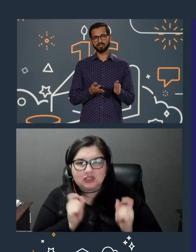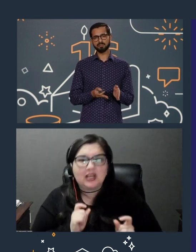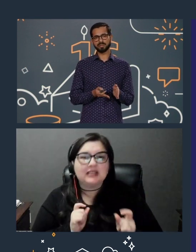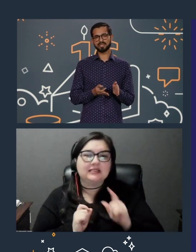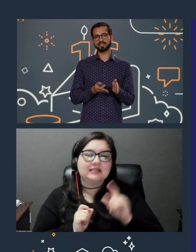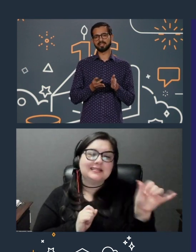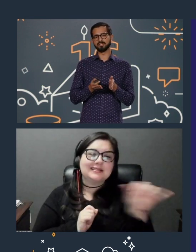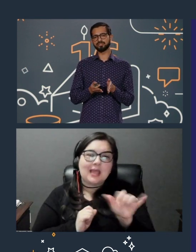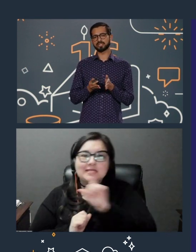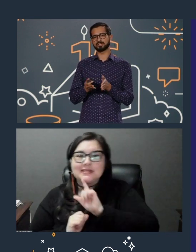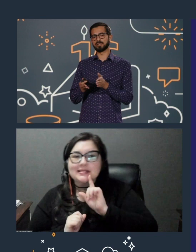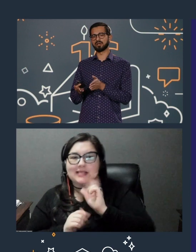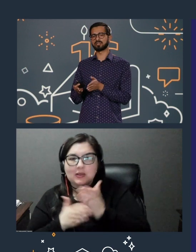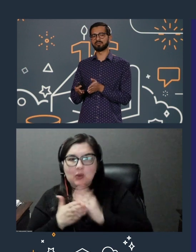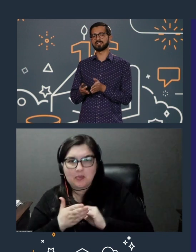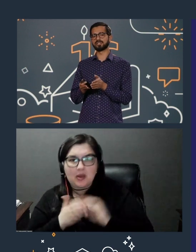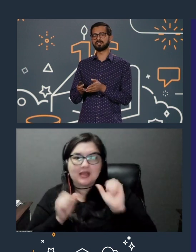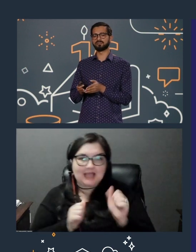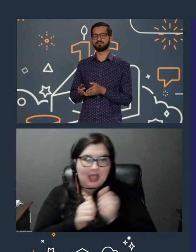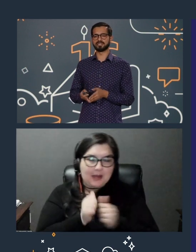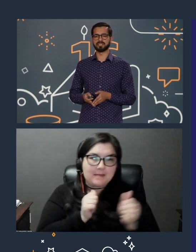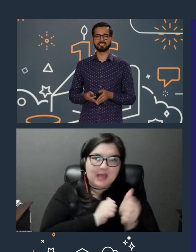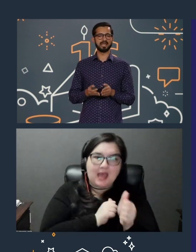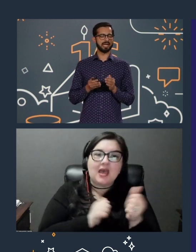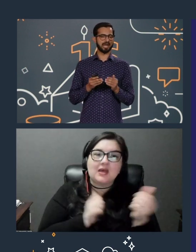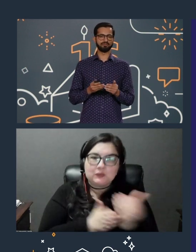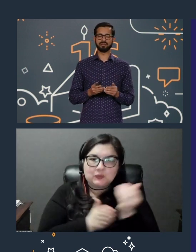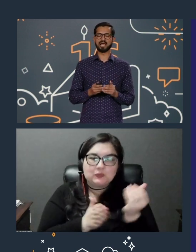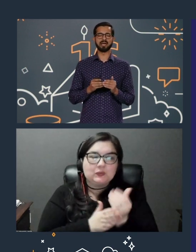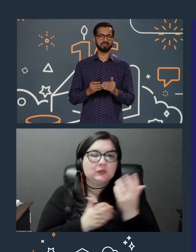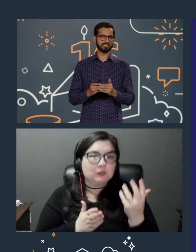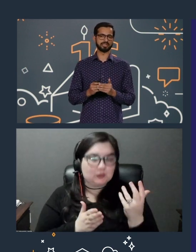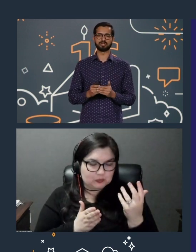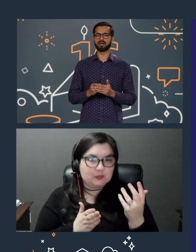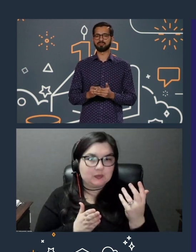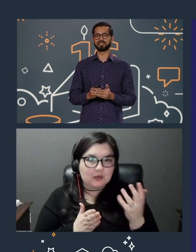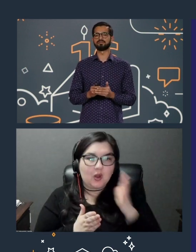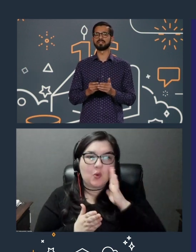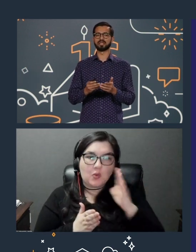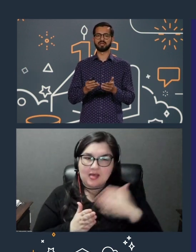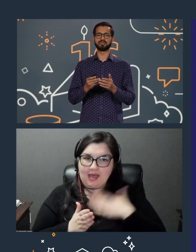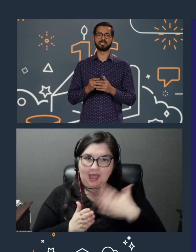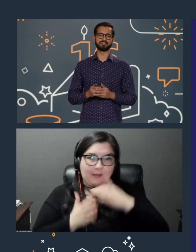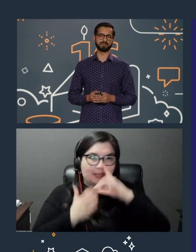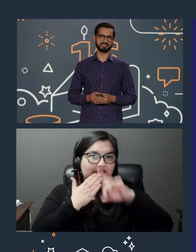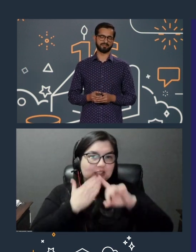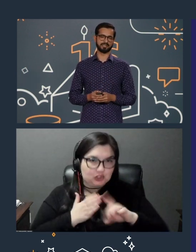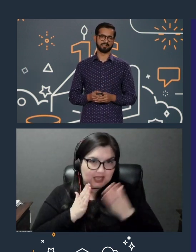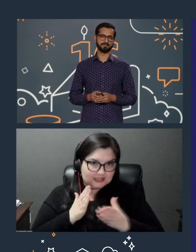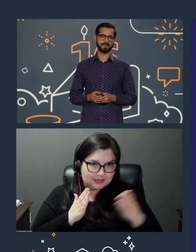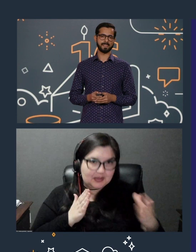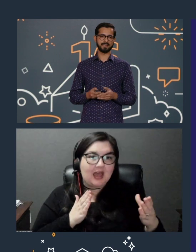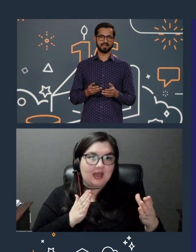you can pass in a new checksum algorithm like SHA-256, and we'll happily check the object with the algorithm that you specified.